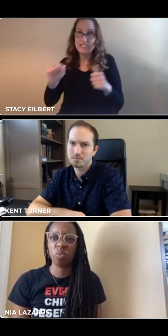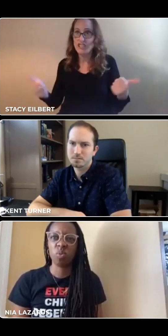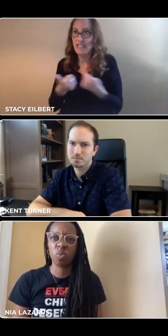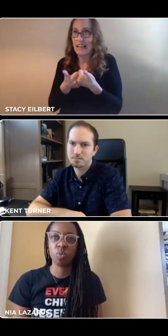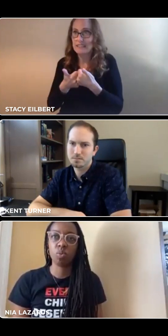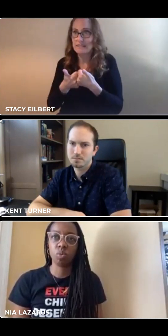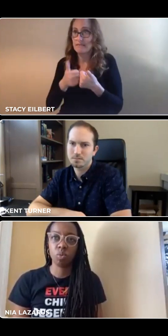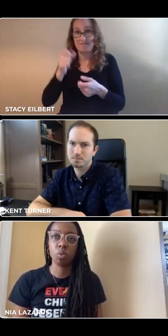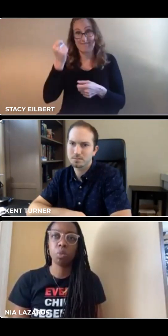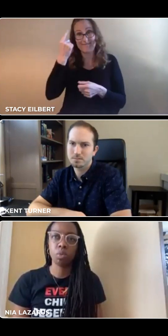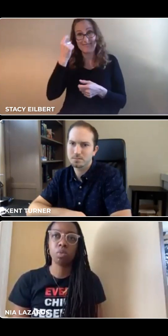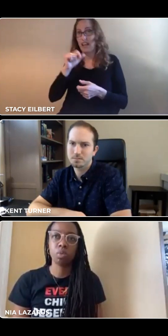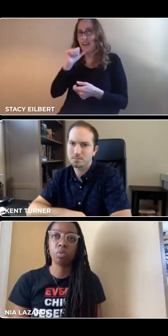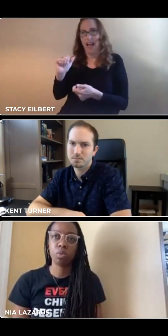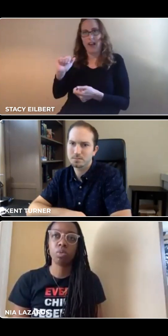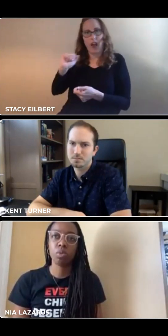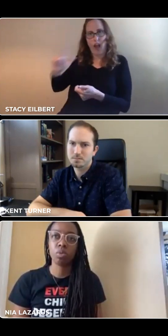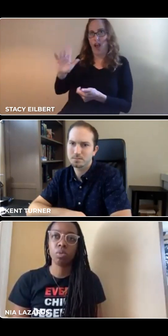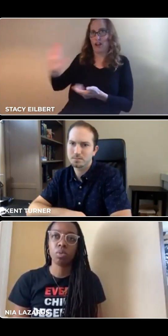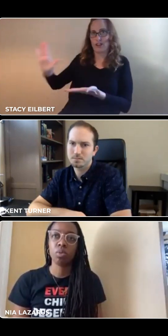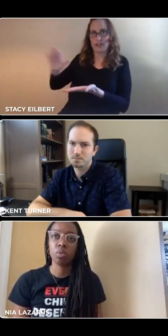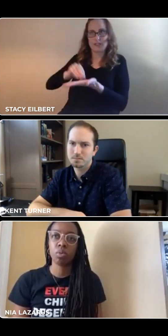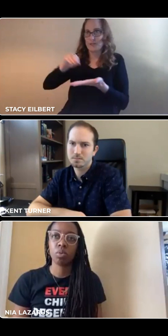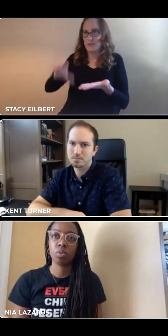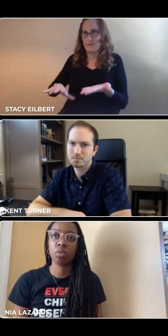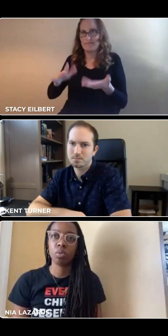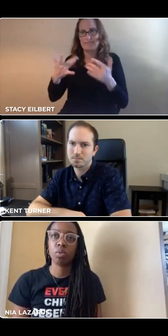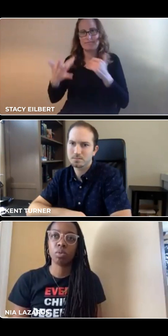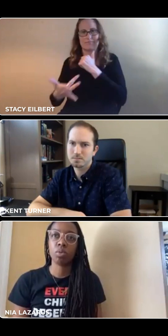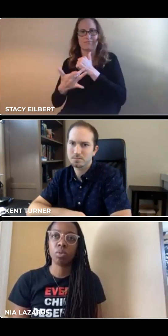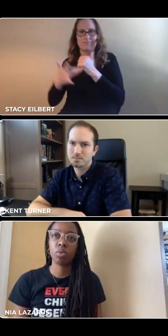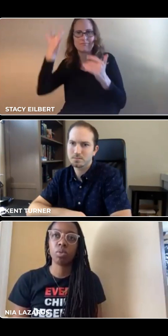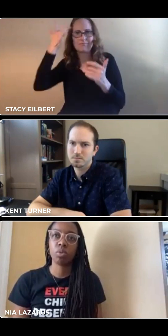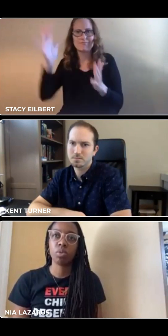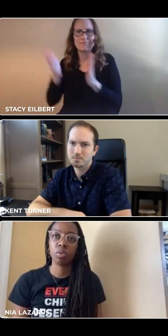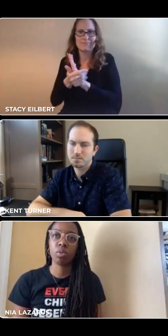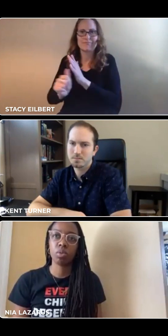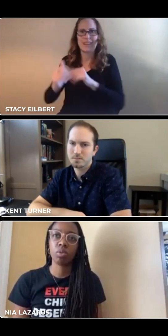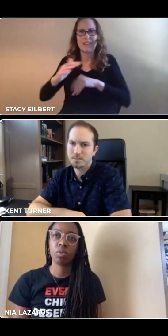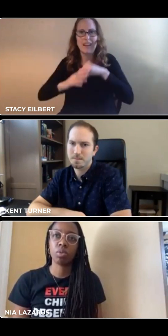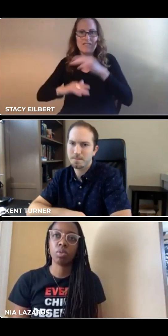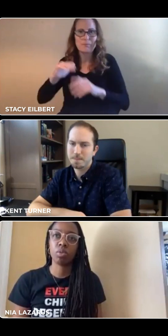your students . . . you know, self-paced learning is a skill in itself.